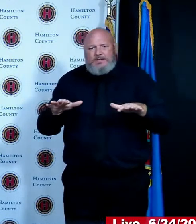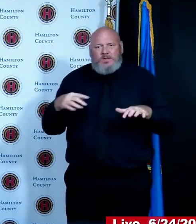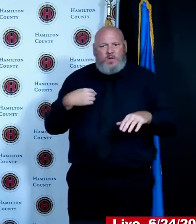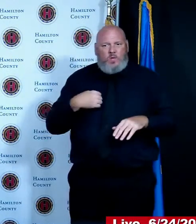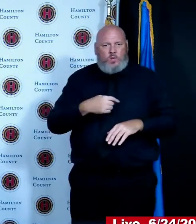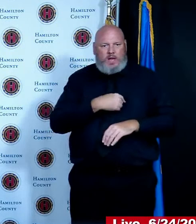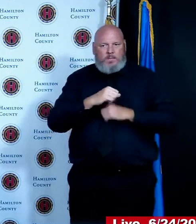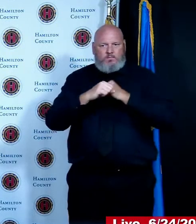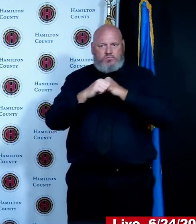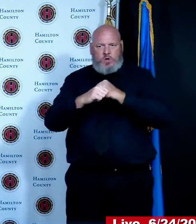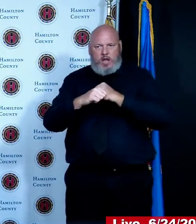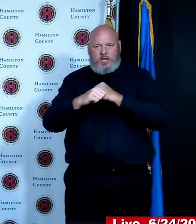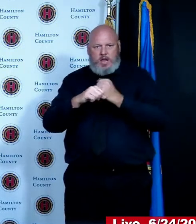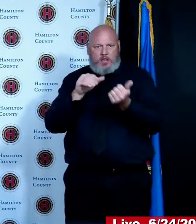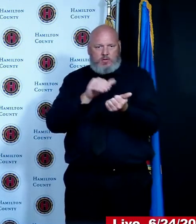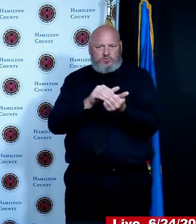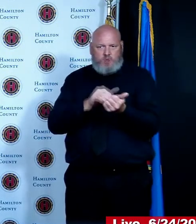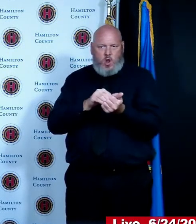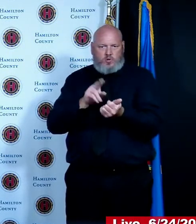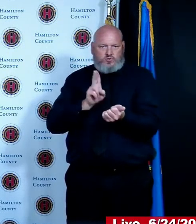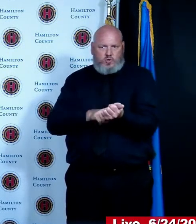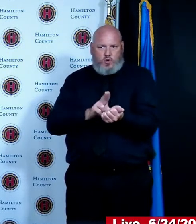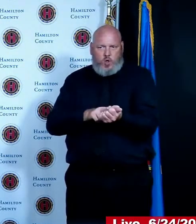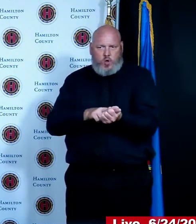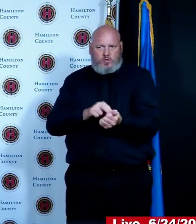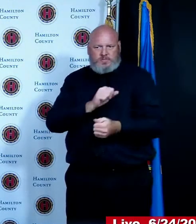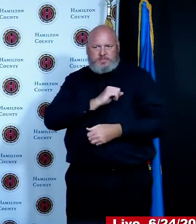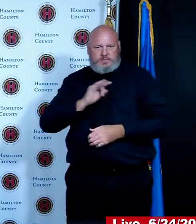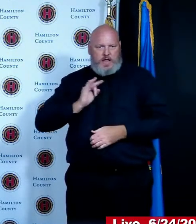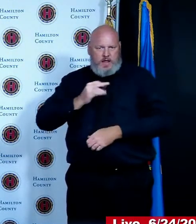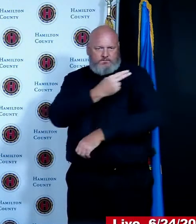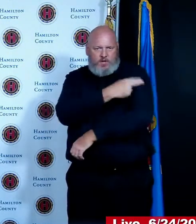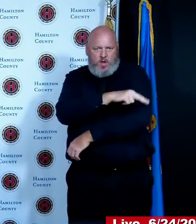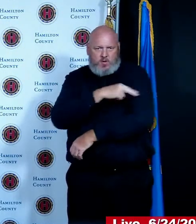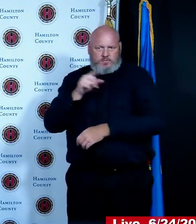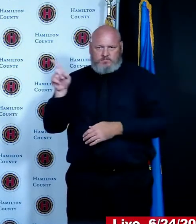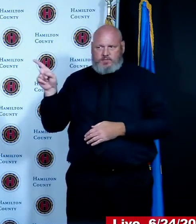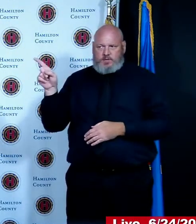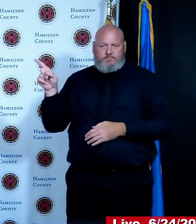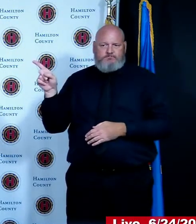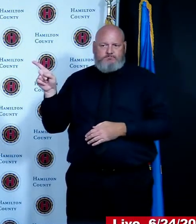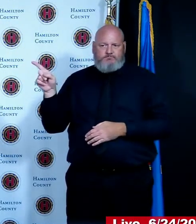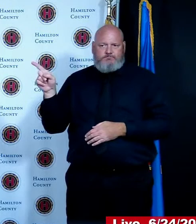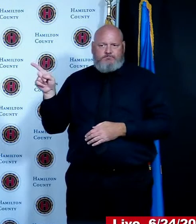that they can continue to protect us and you did that but just because things are